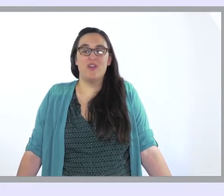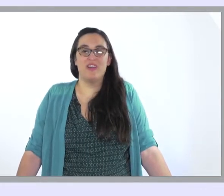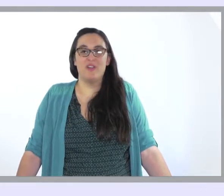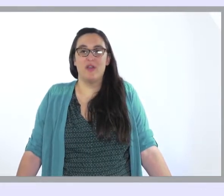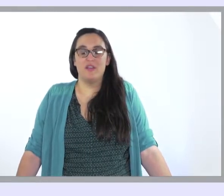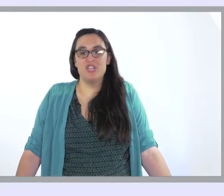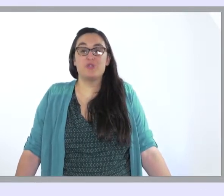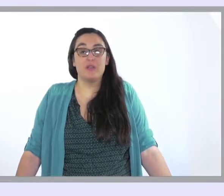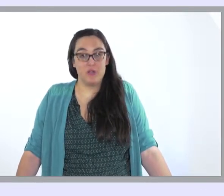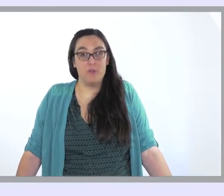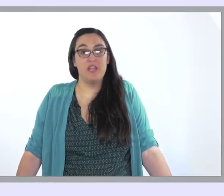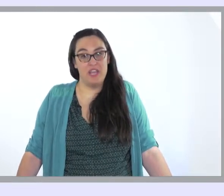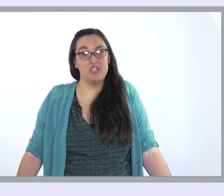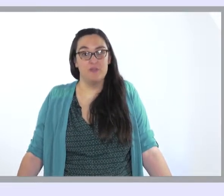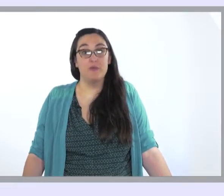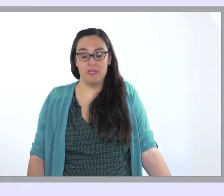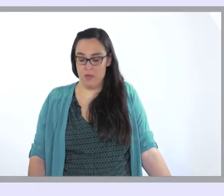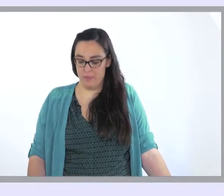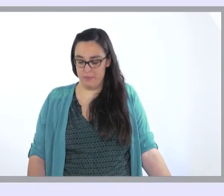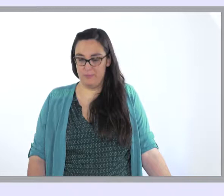or gestural communication, for example.